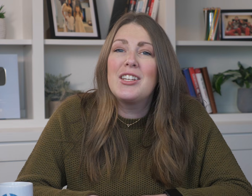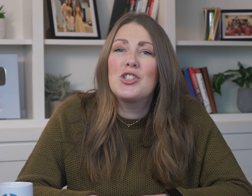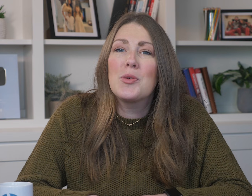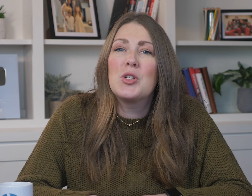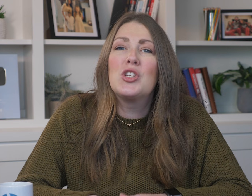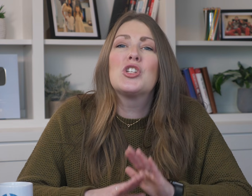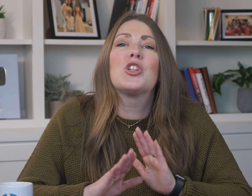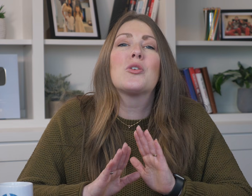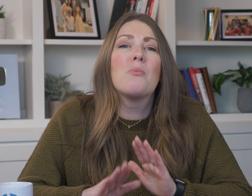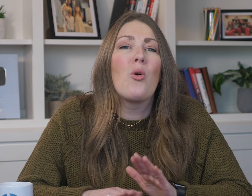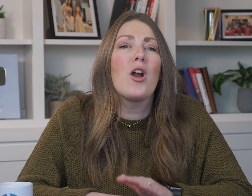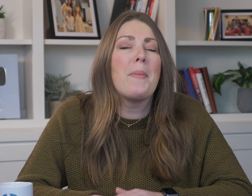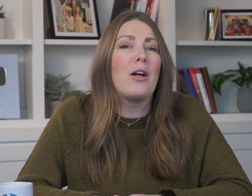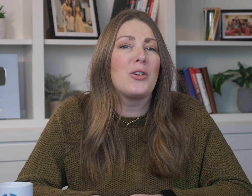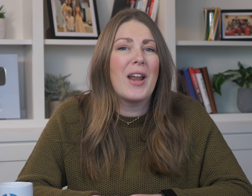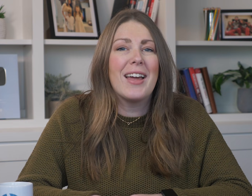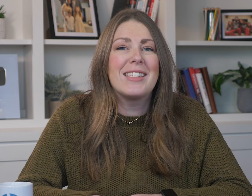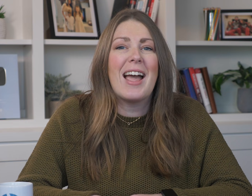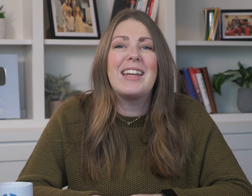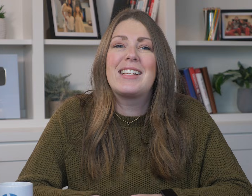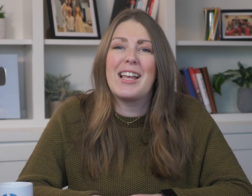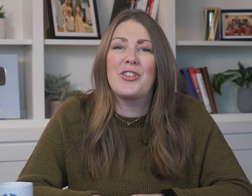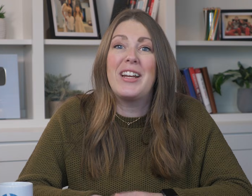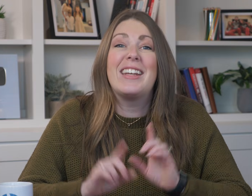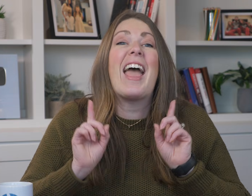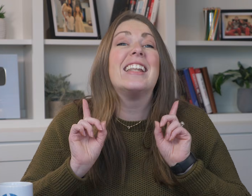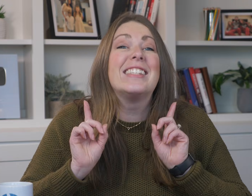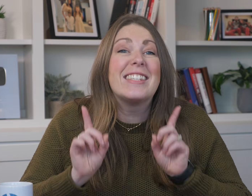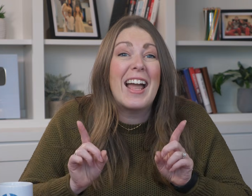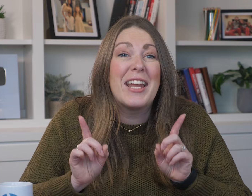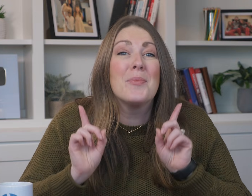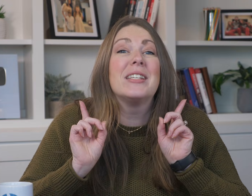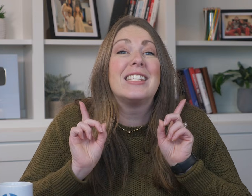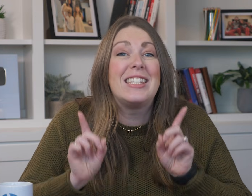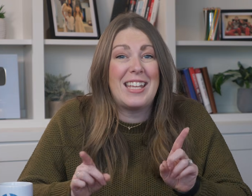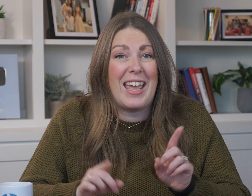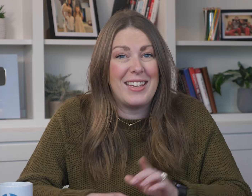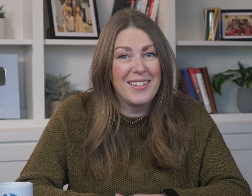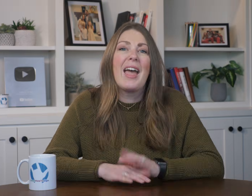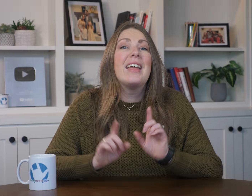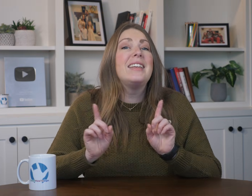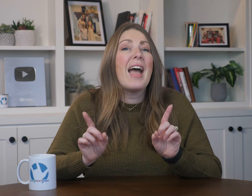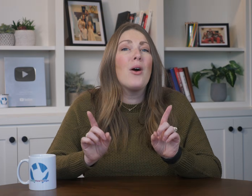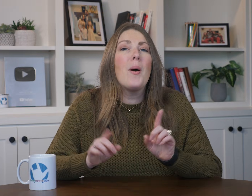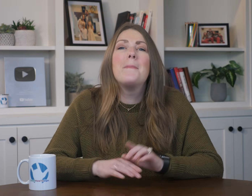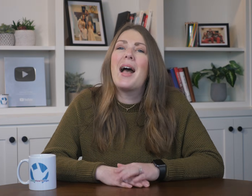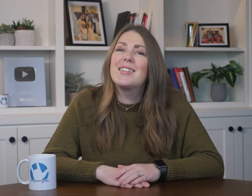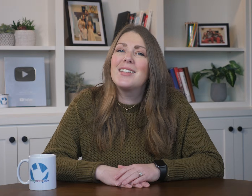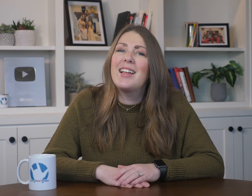in the description to learn more about Learn How to Sign Accelerated and sign up today. Now back to